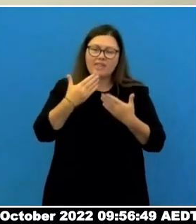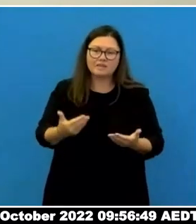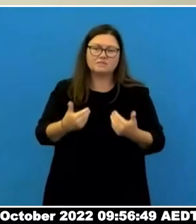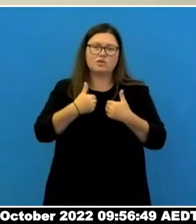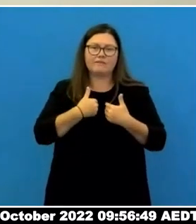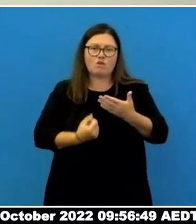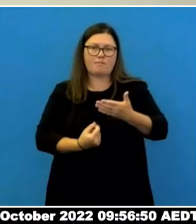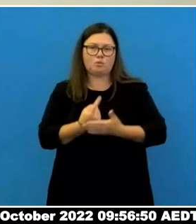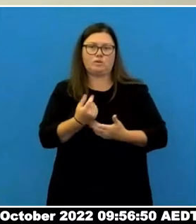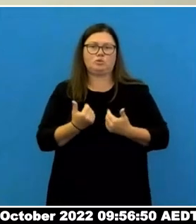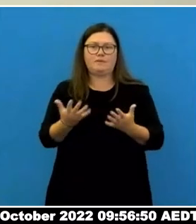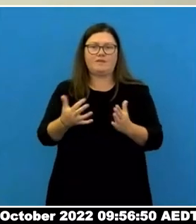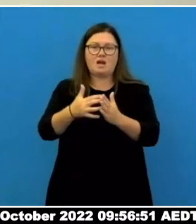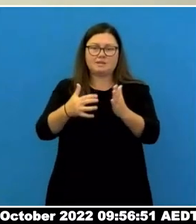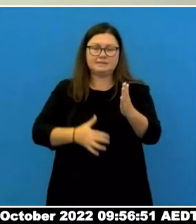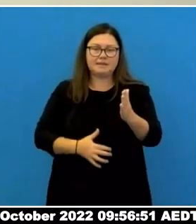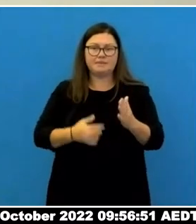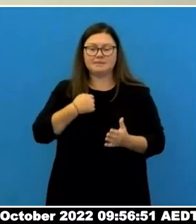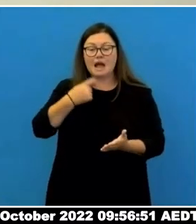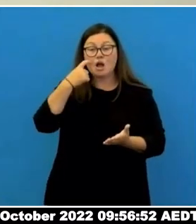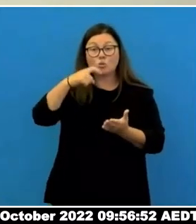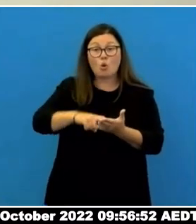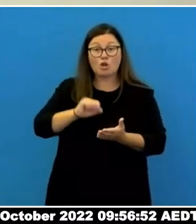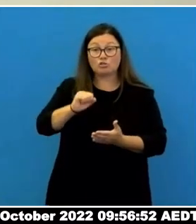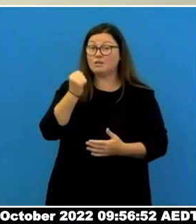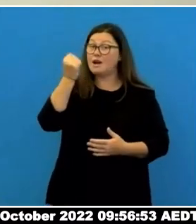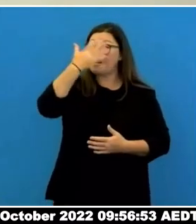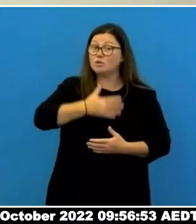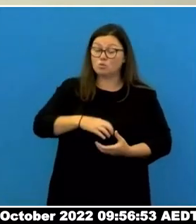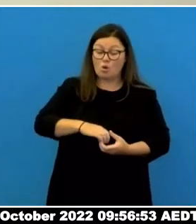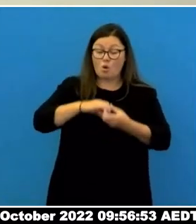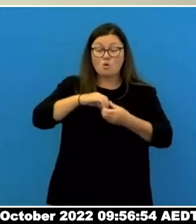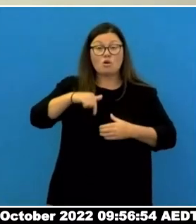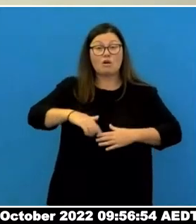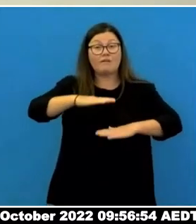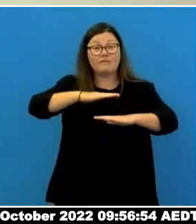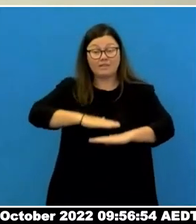I acknowledge the traditional custodians of the land we gather on, the Boon Wurrung